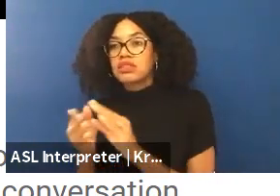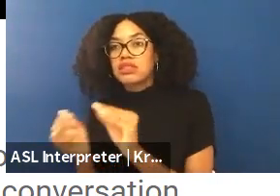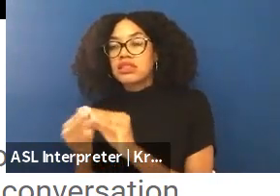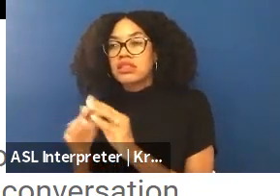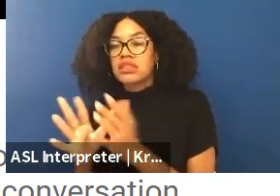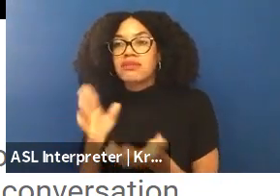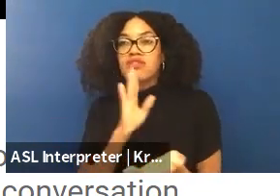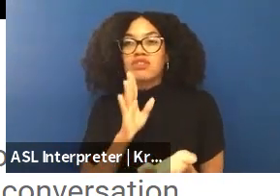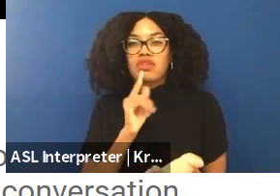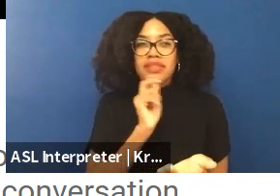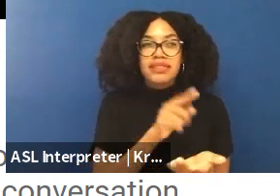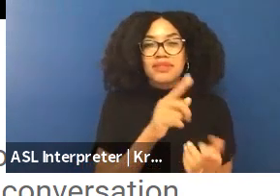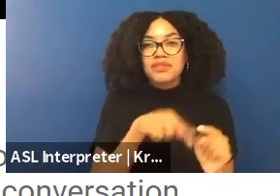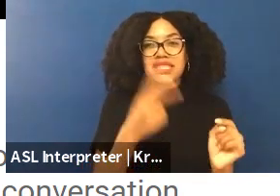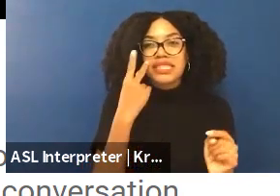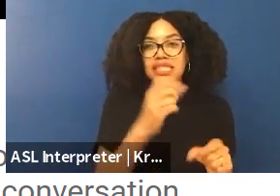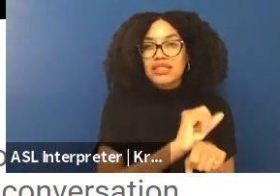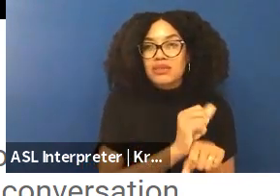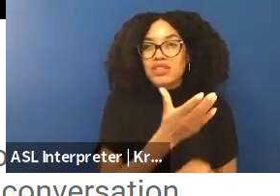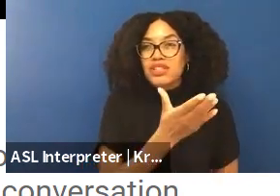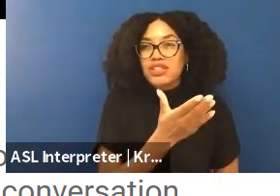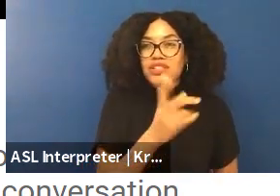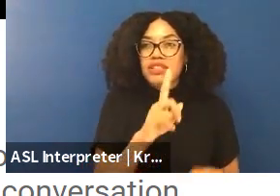that this work has gotten because with that increased visibility--